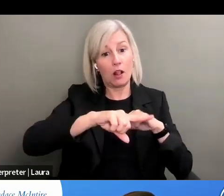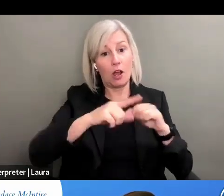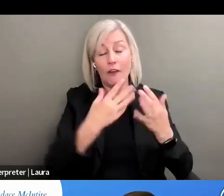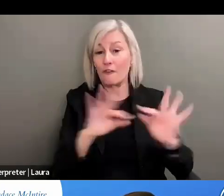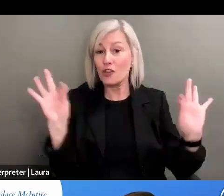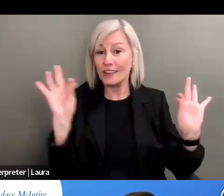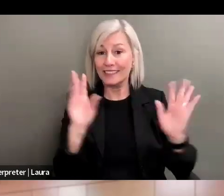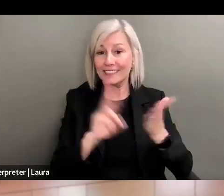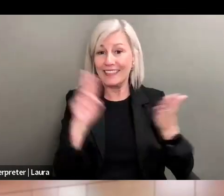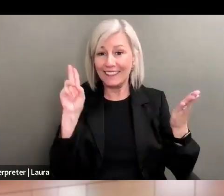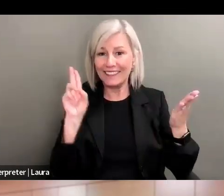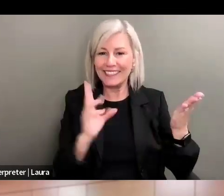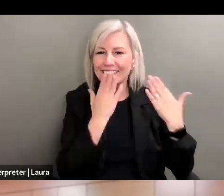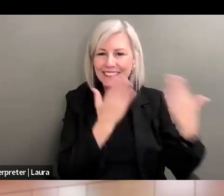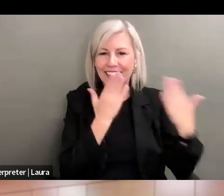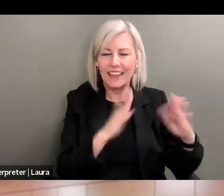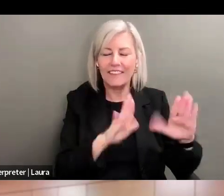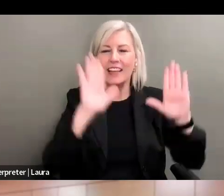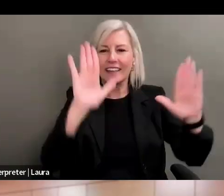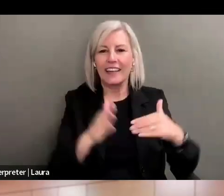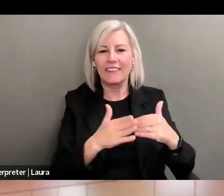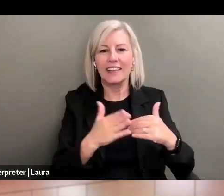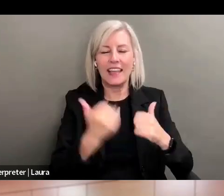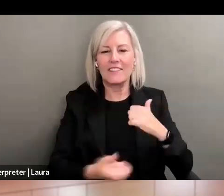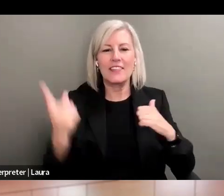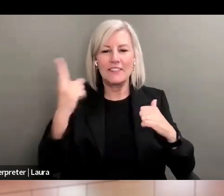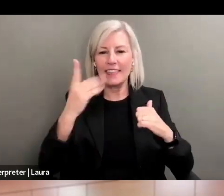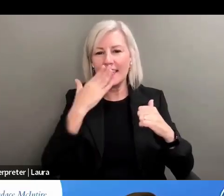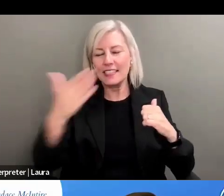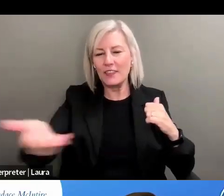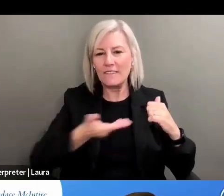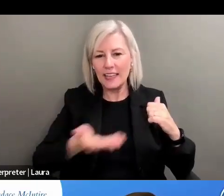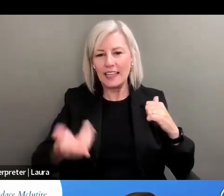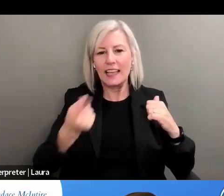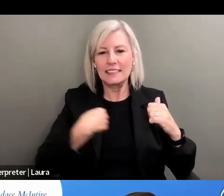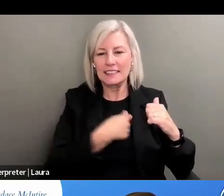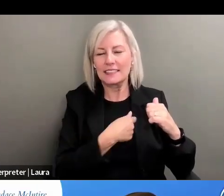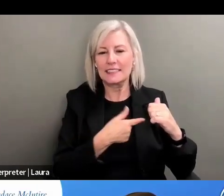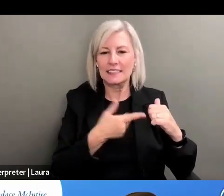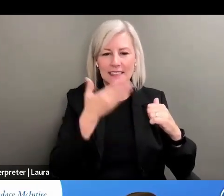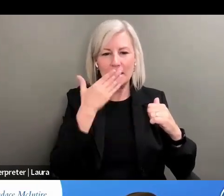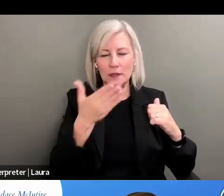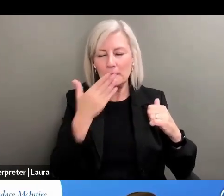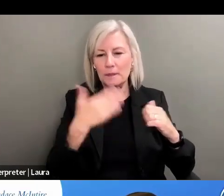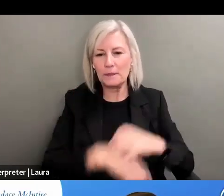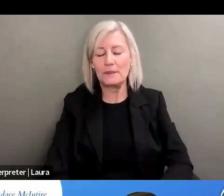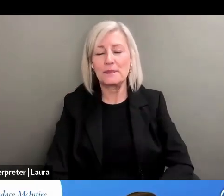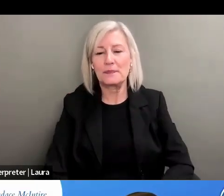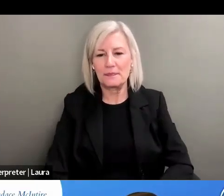Thank you. Have a great one, everyone. Thanks for having us. Thank you. Thank you, everyone.